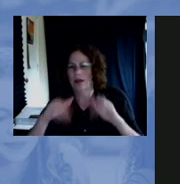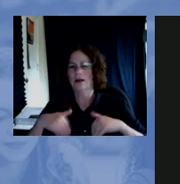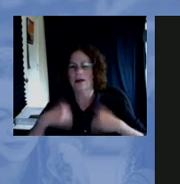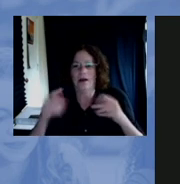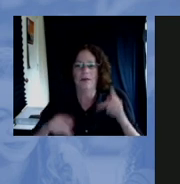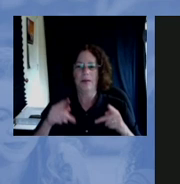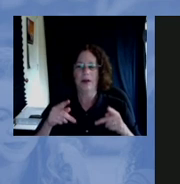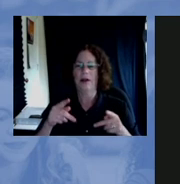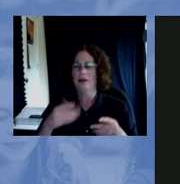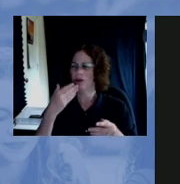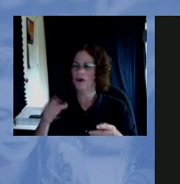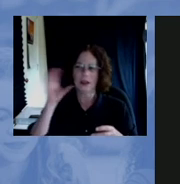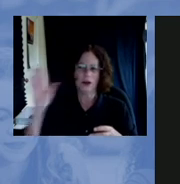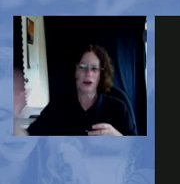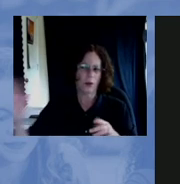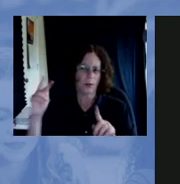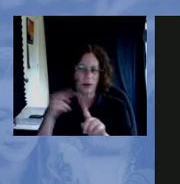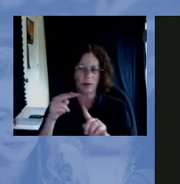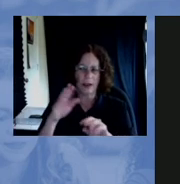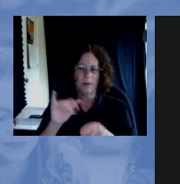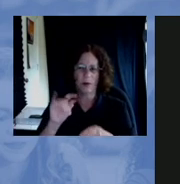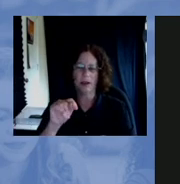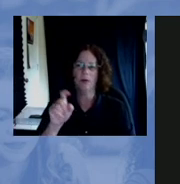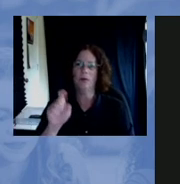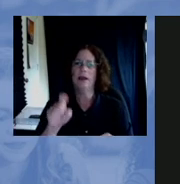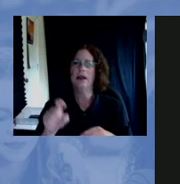ON THIS. WE'RE GOING TO NEED TO BRING THIS TO A CLOSE.